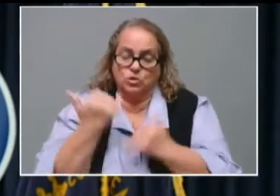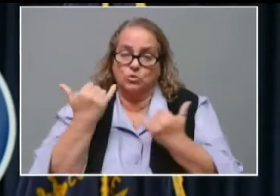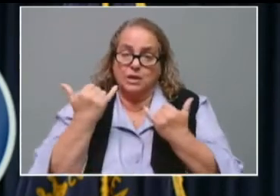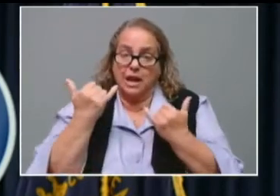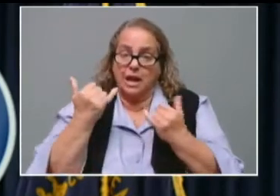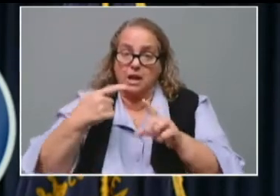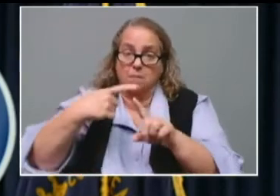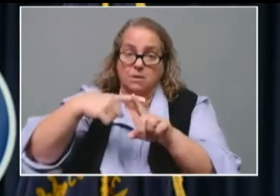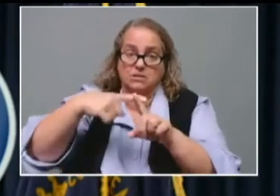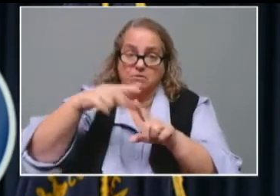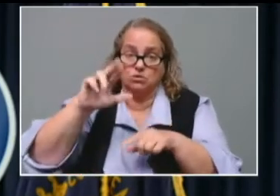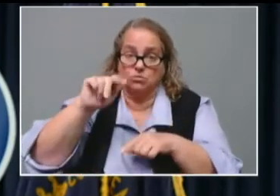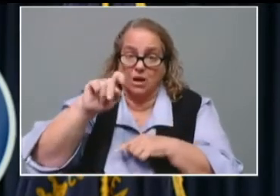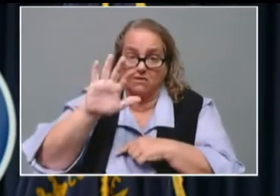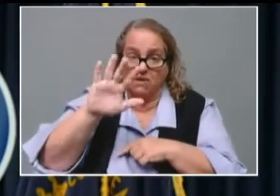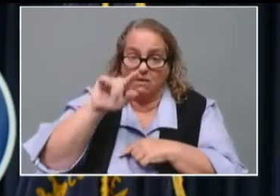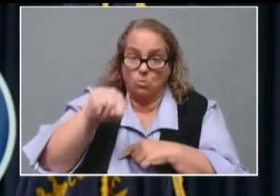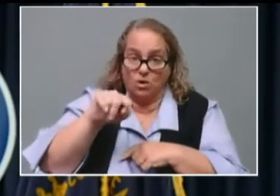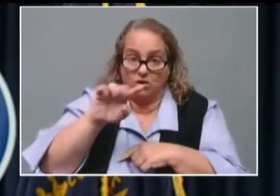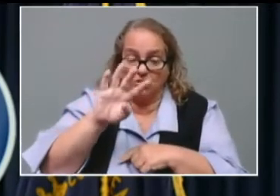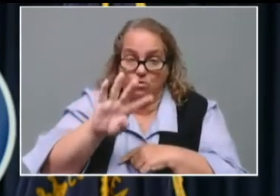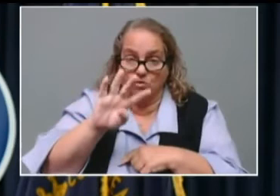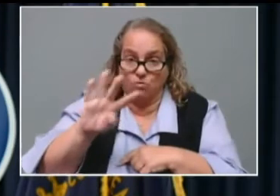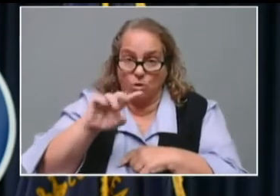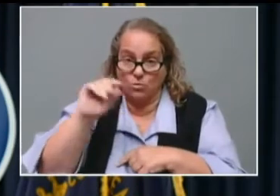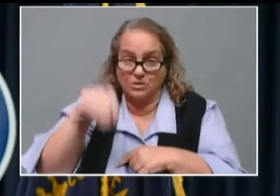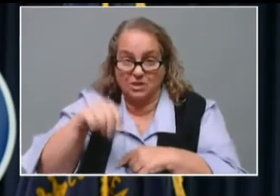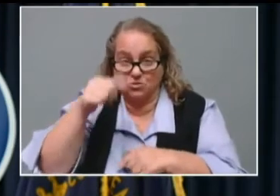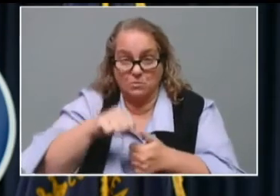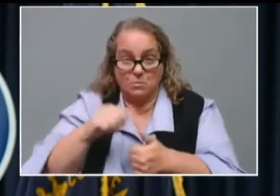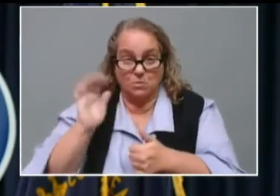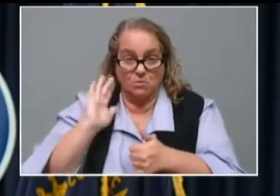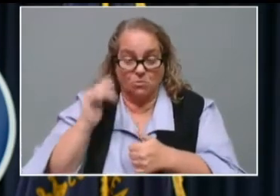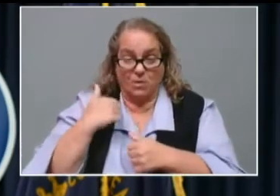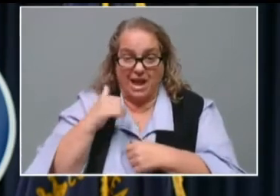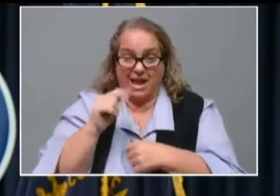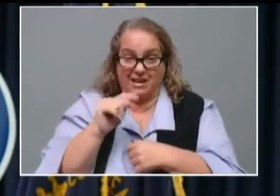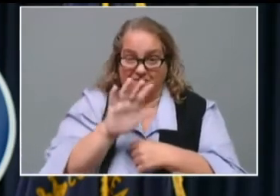Remember we were right at five, so it's up about a half point we have done now